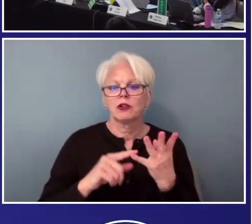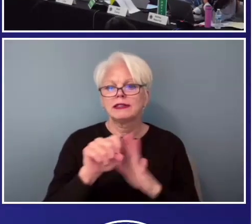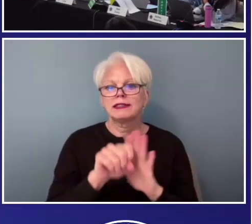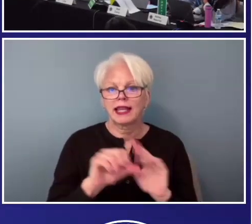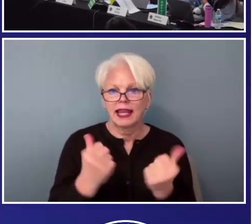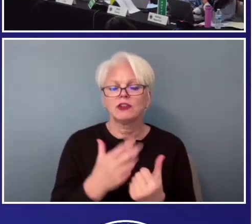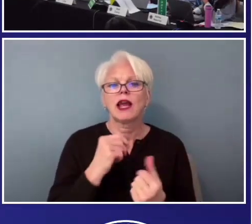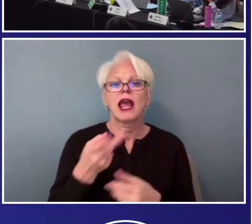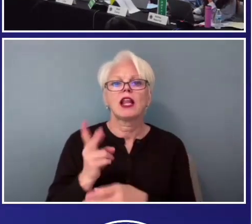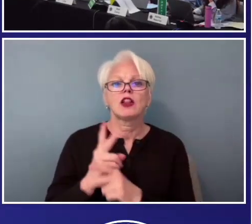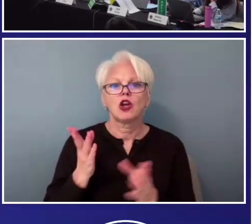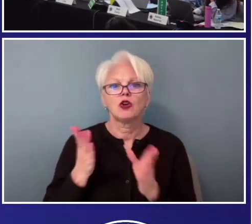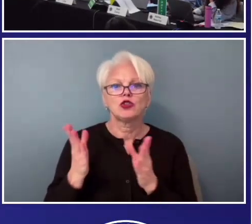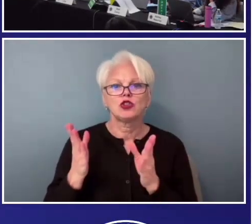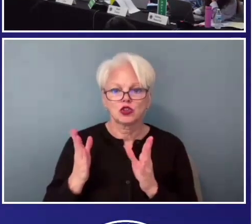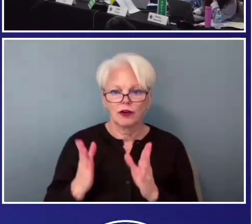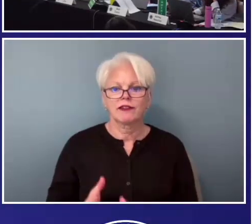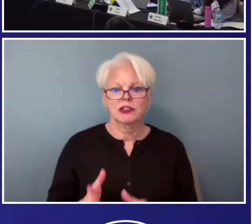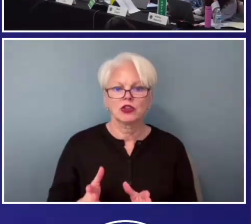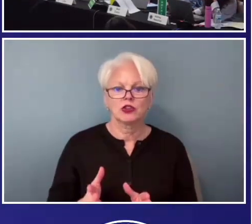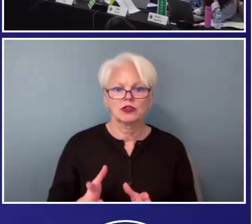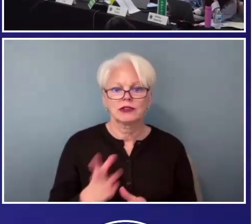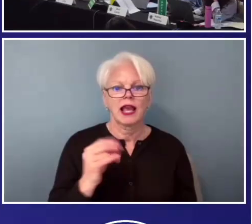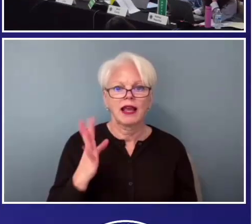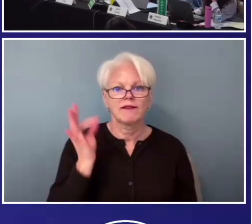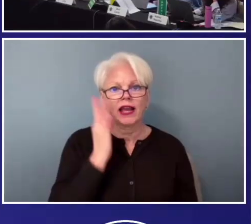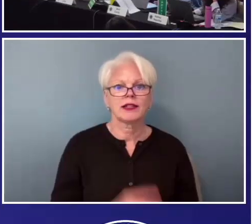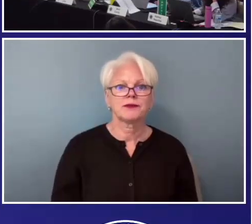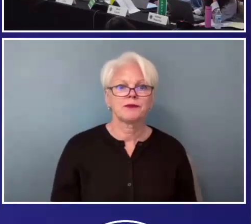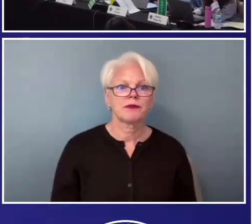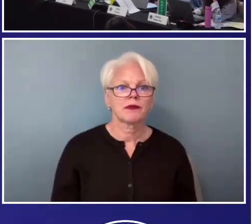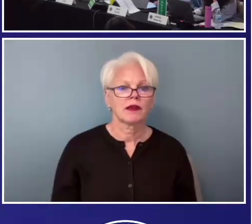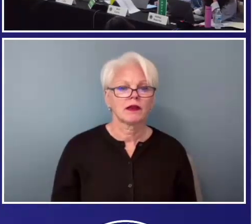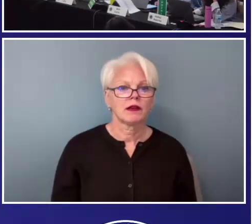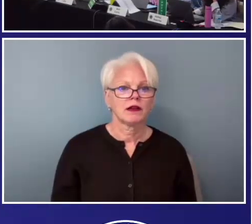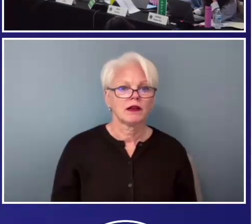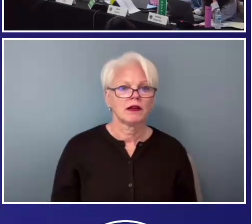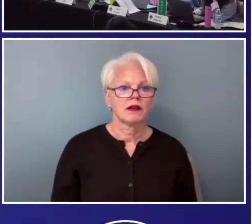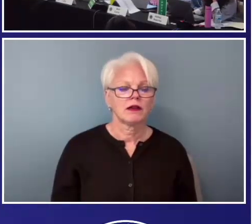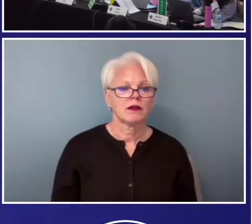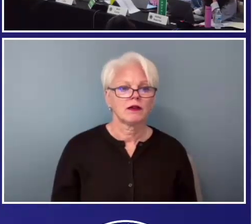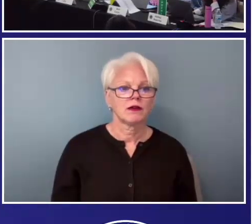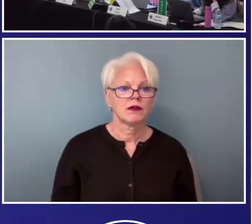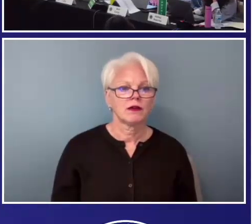and loan servicers, and I would like to say